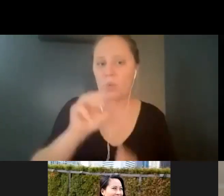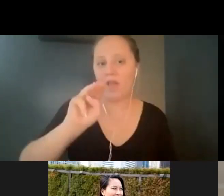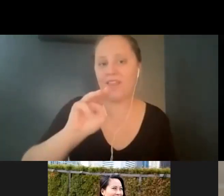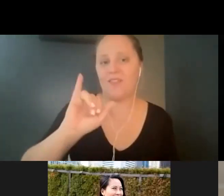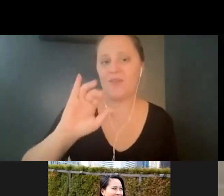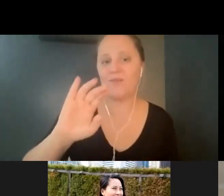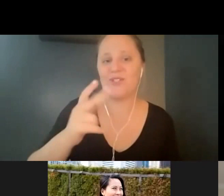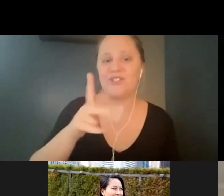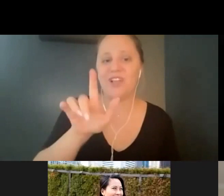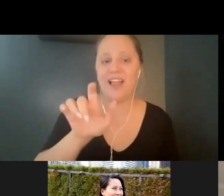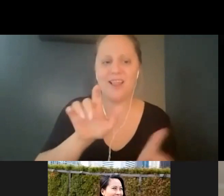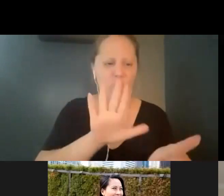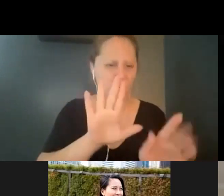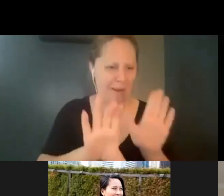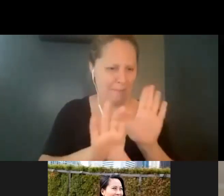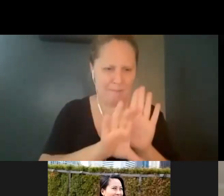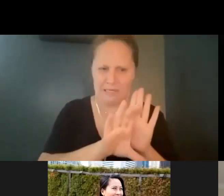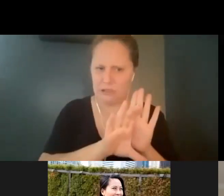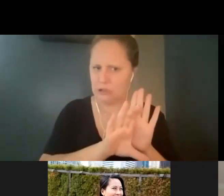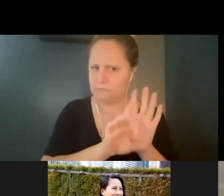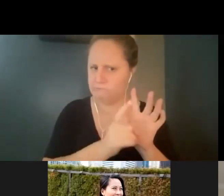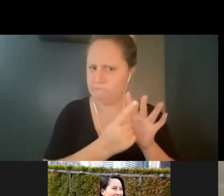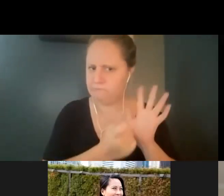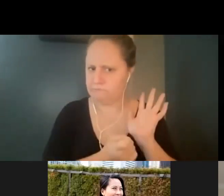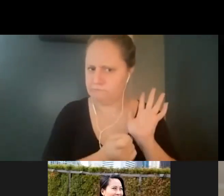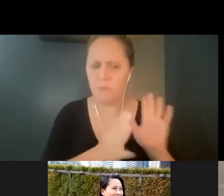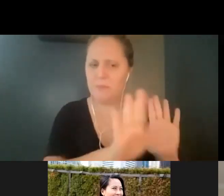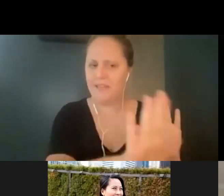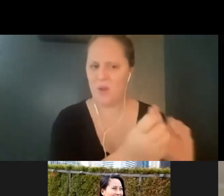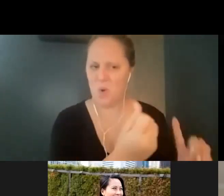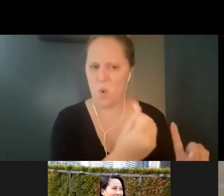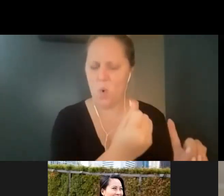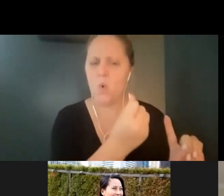is on so, maybe we'll not start there, but any of the questions that we talk